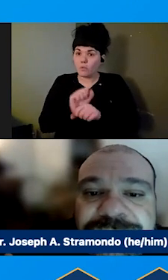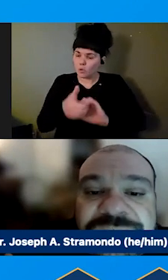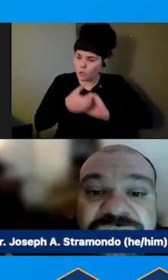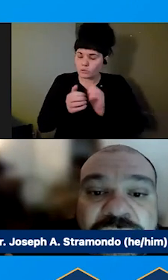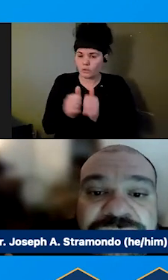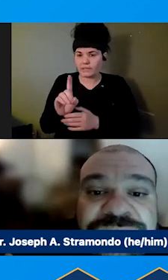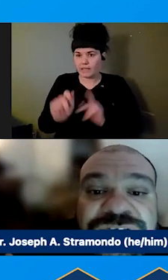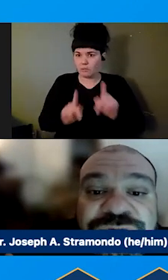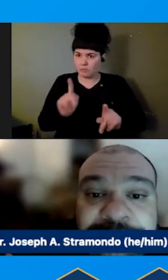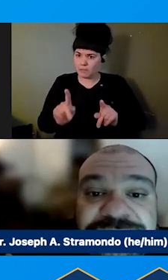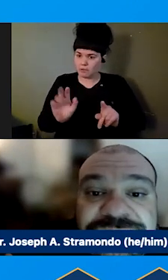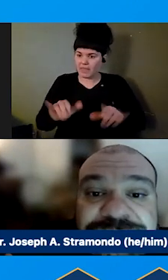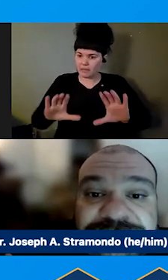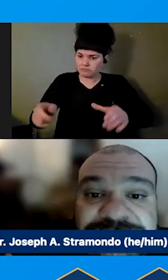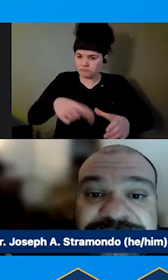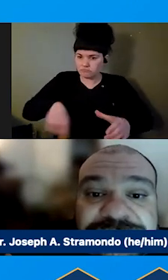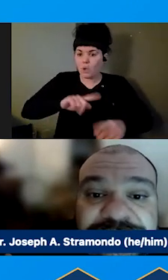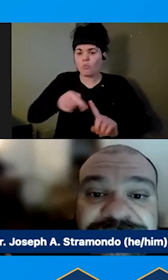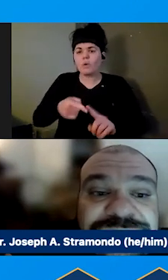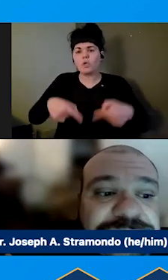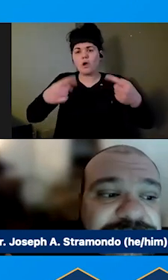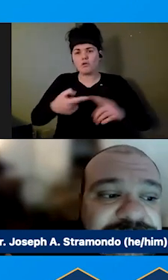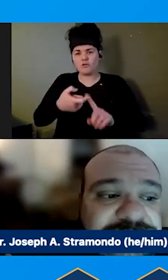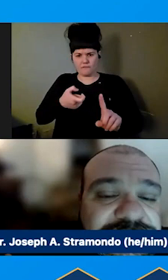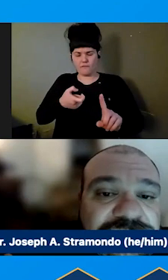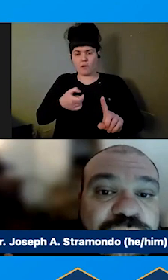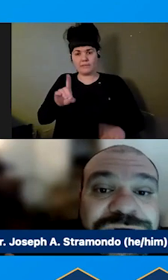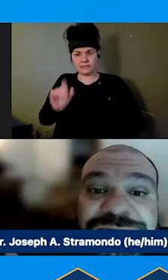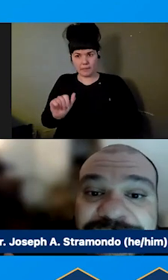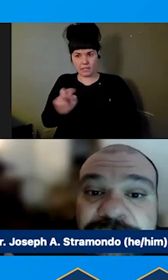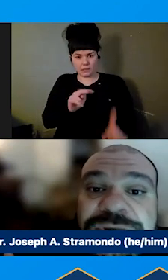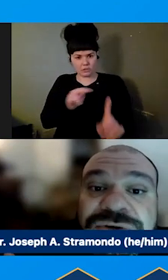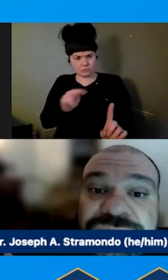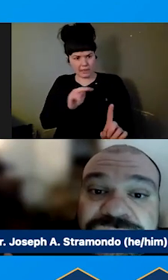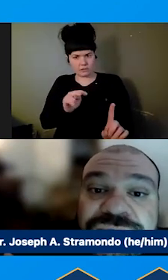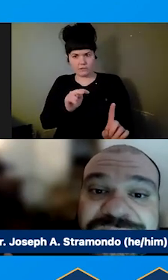when we make arguments from the experiences of disability, we're